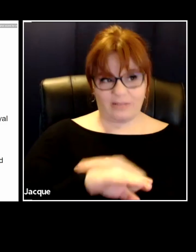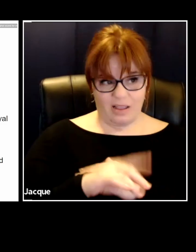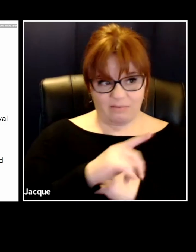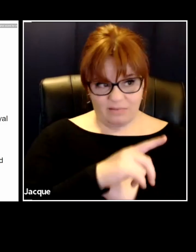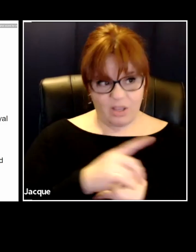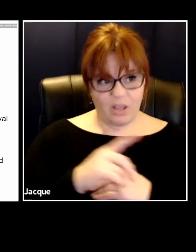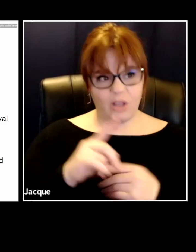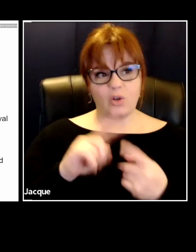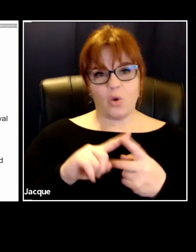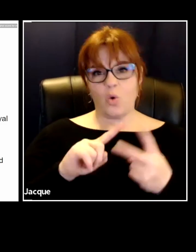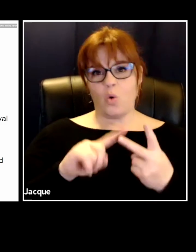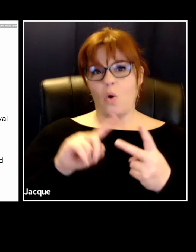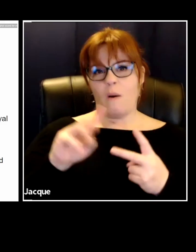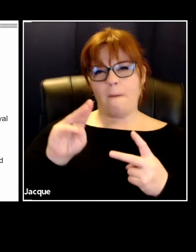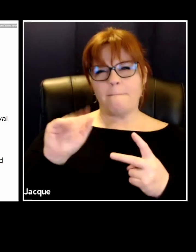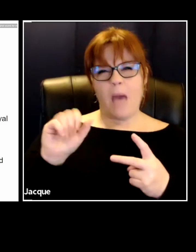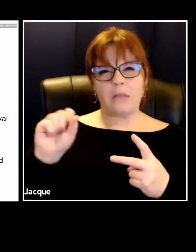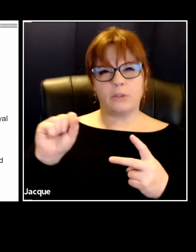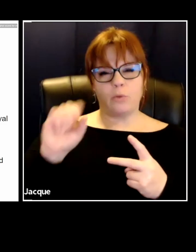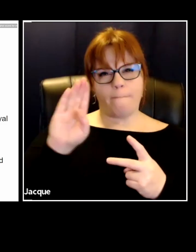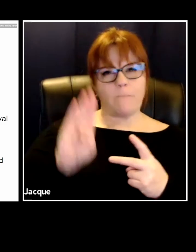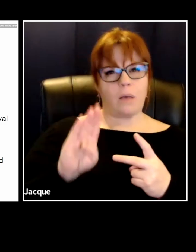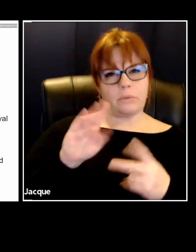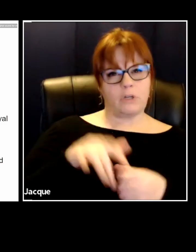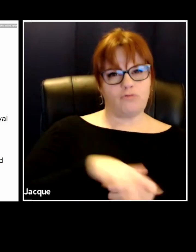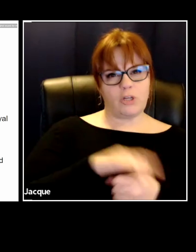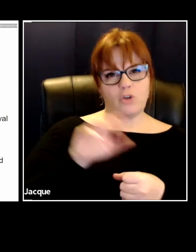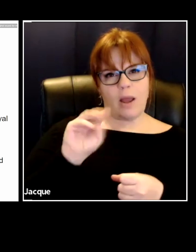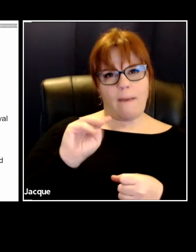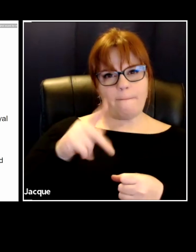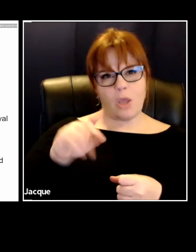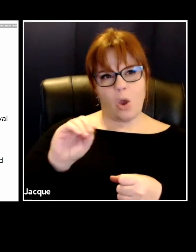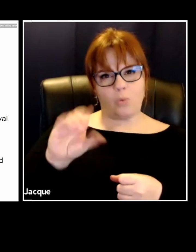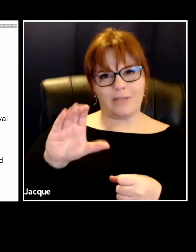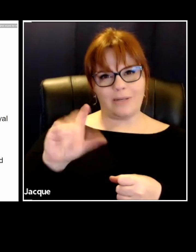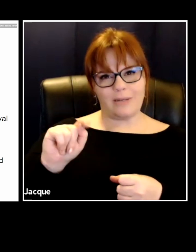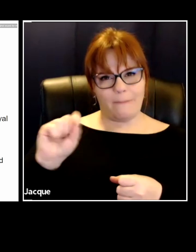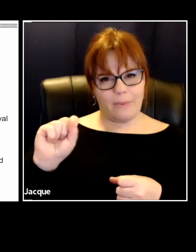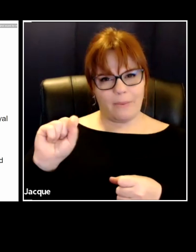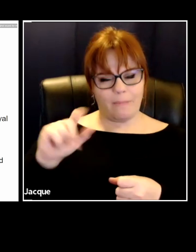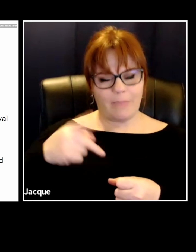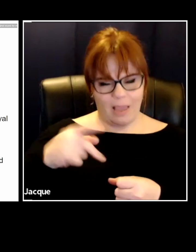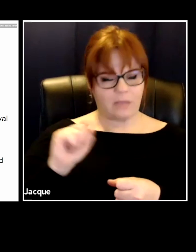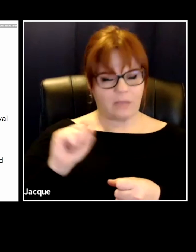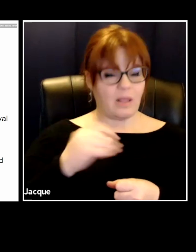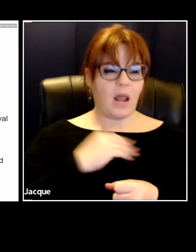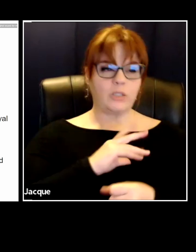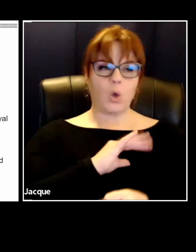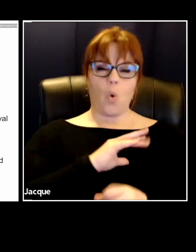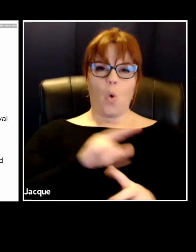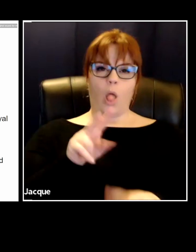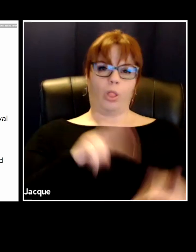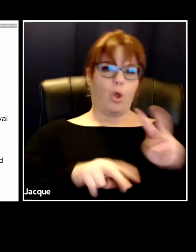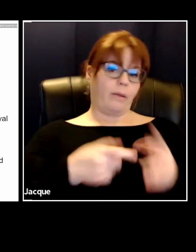Massachusetts by the Boston region MO um CTPS that has a cool look at kind of costs and time